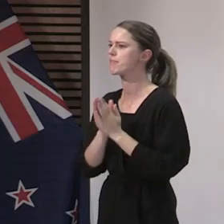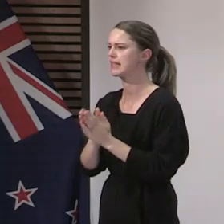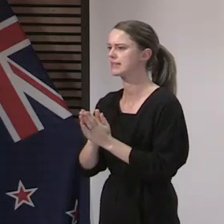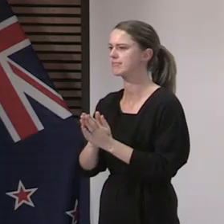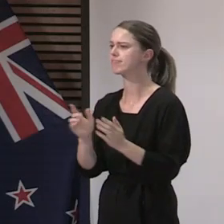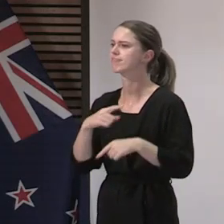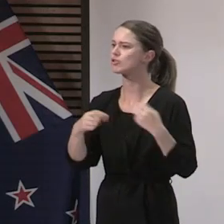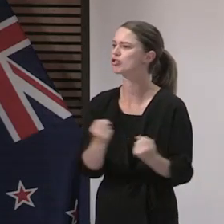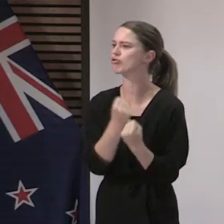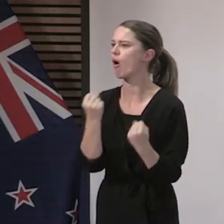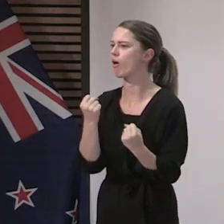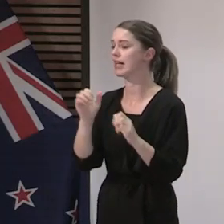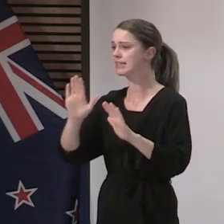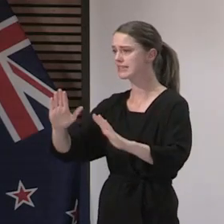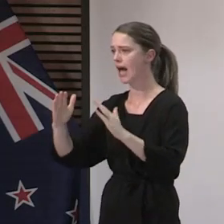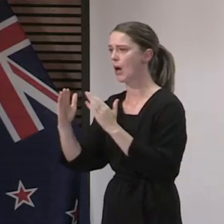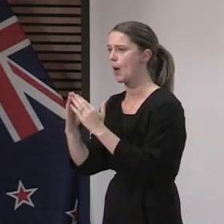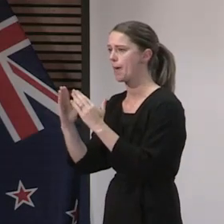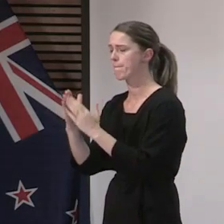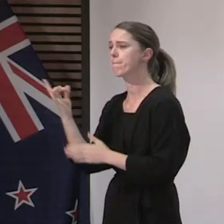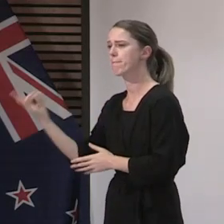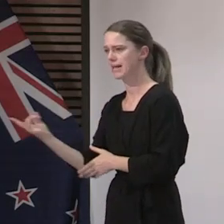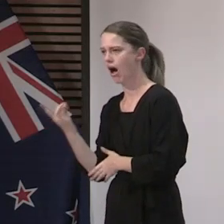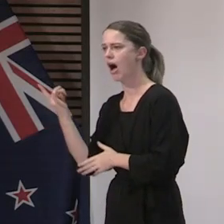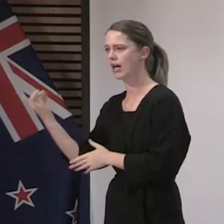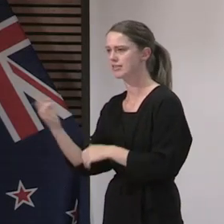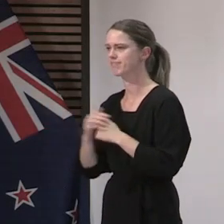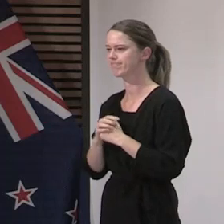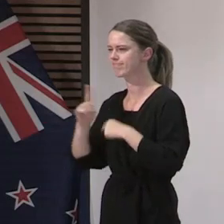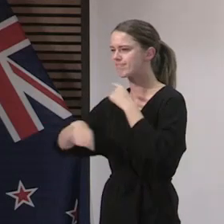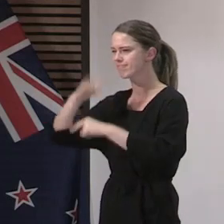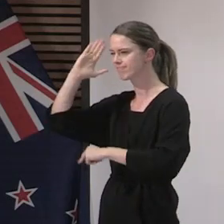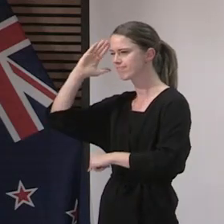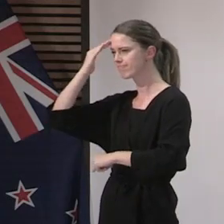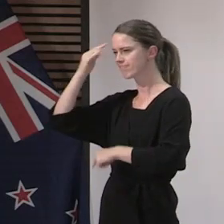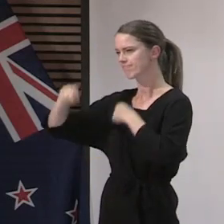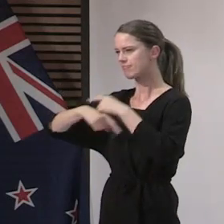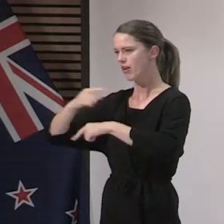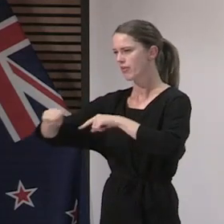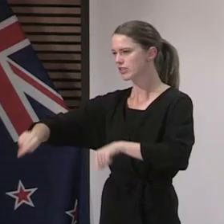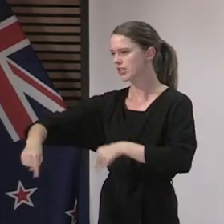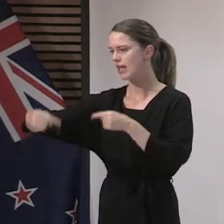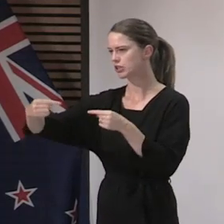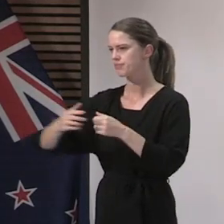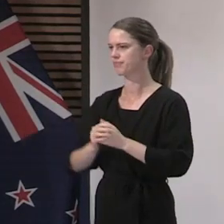country remains exactly the same. So, please, stay strong,